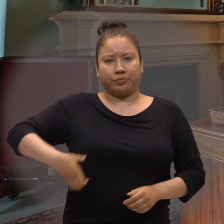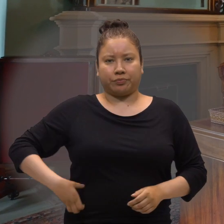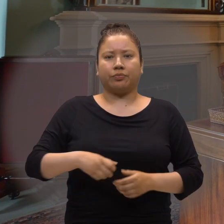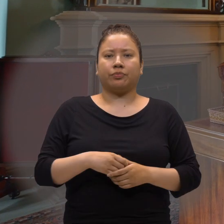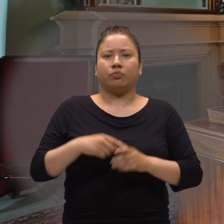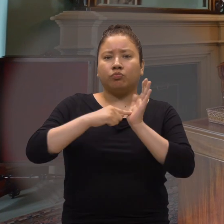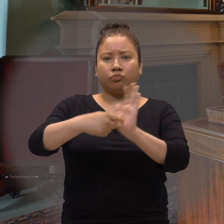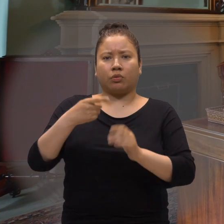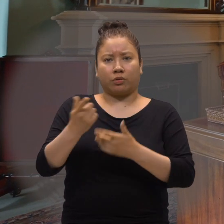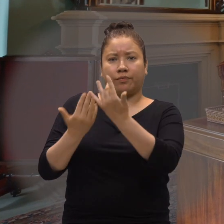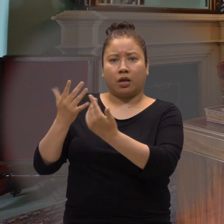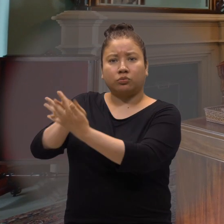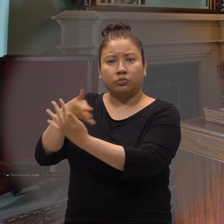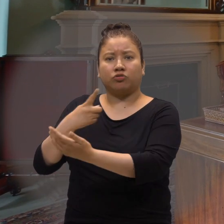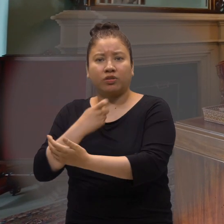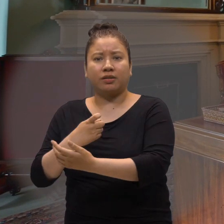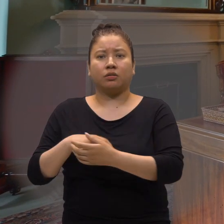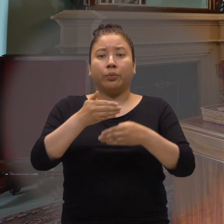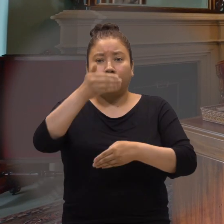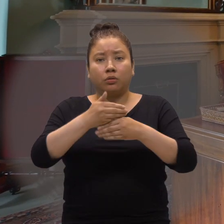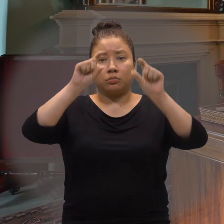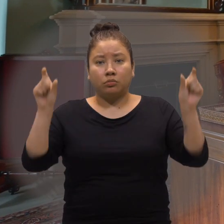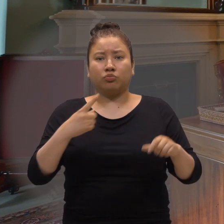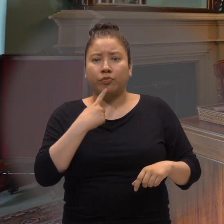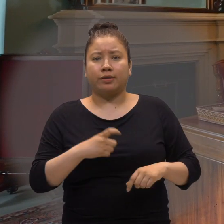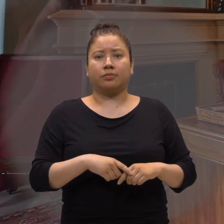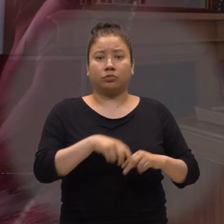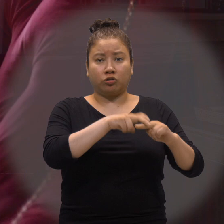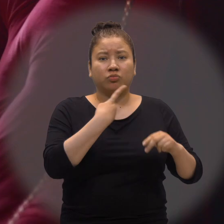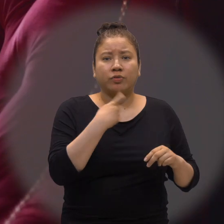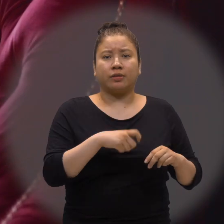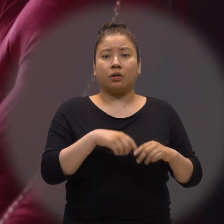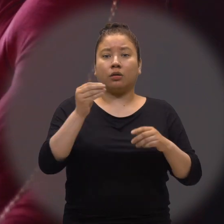is featured in the fire screen, window trimmings, chairs, and the dispatch box